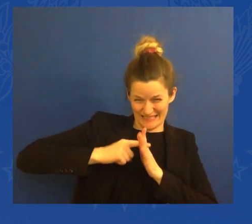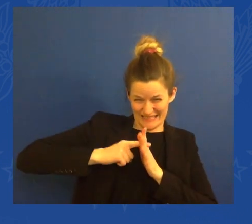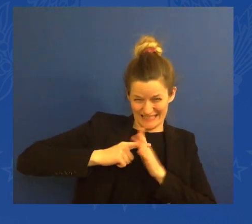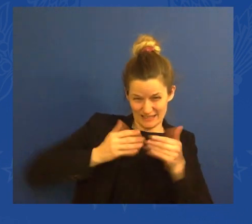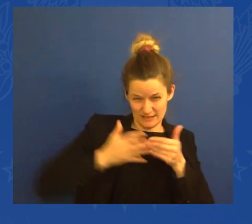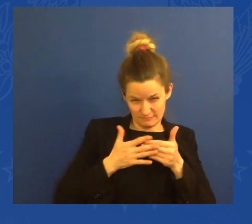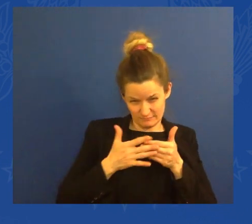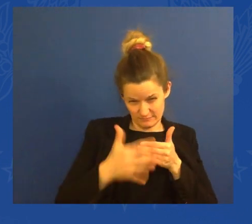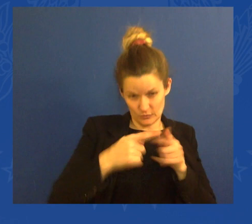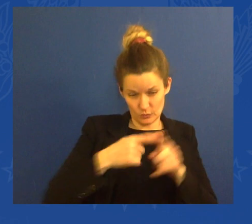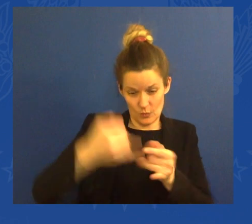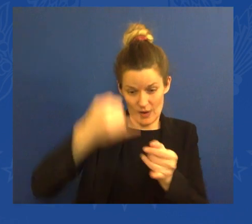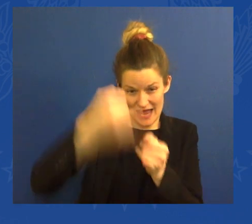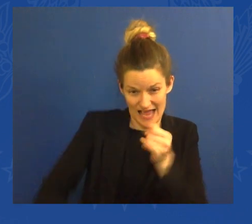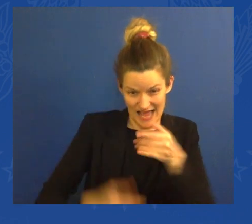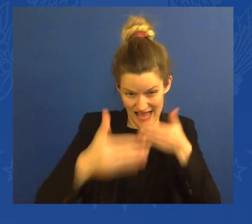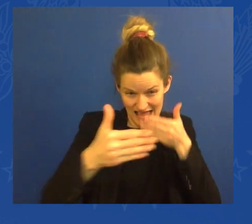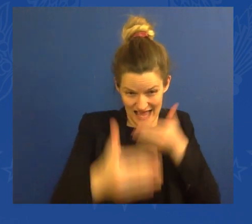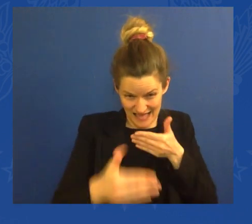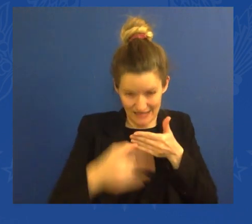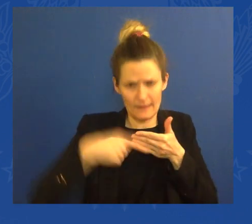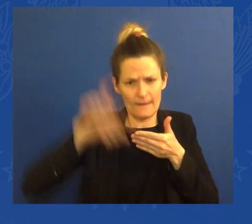Not a joke.